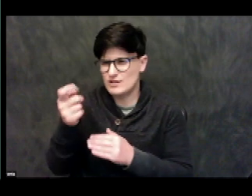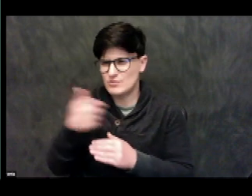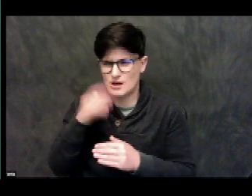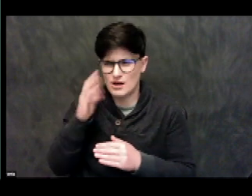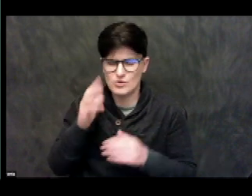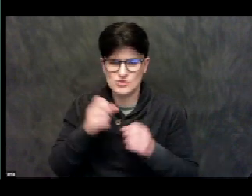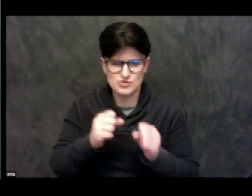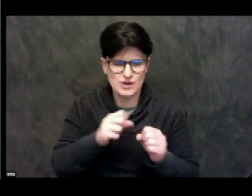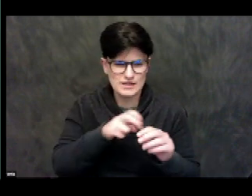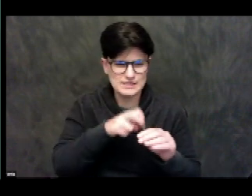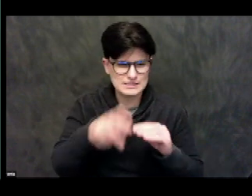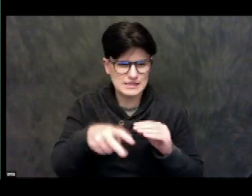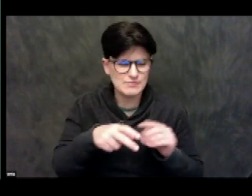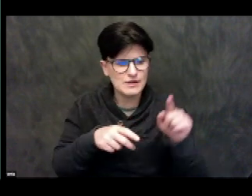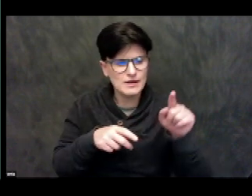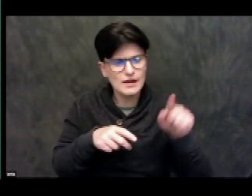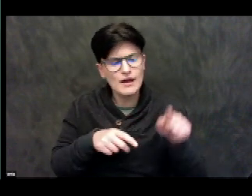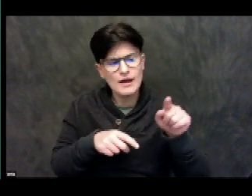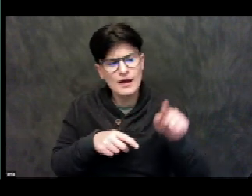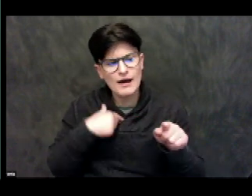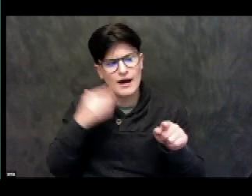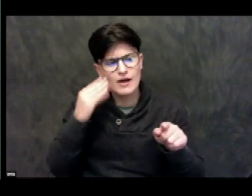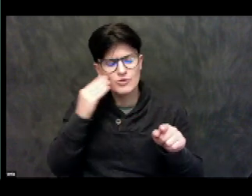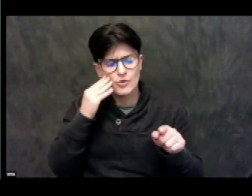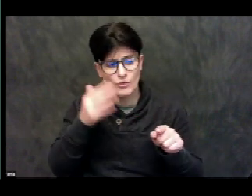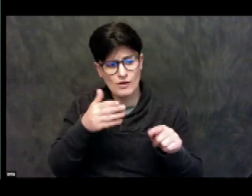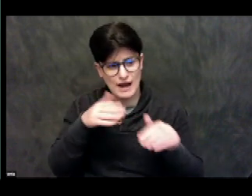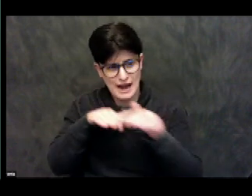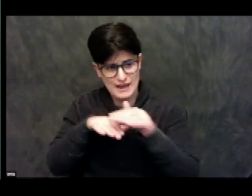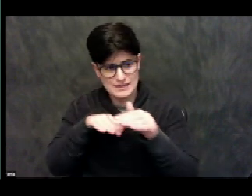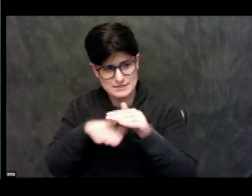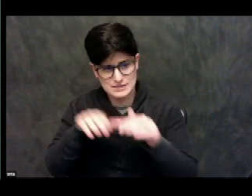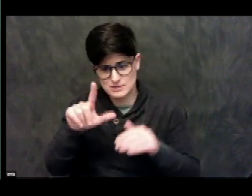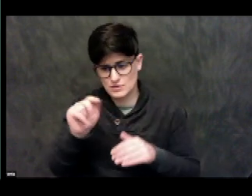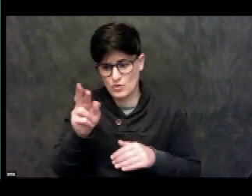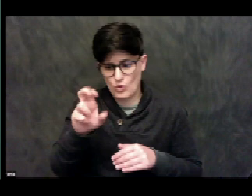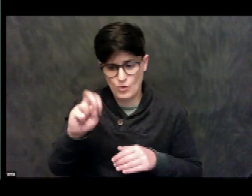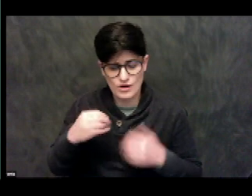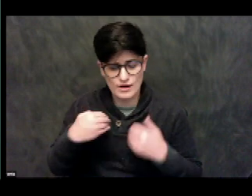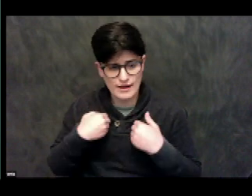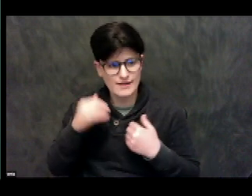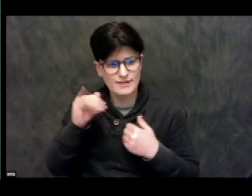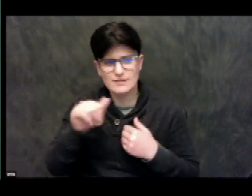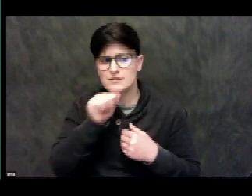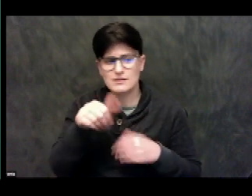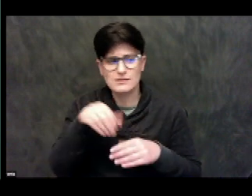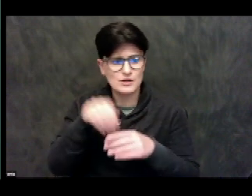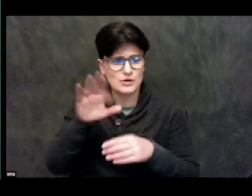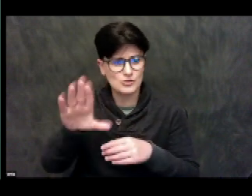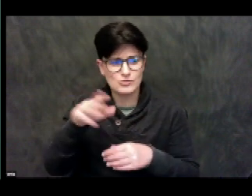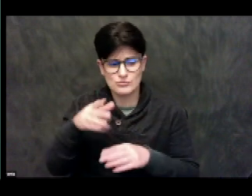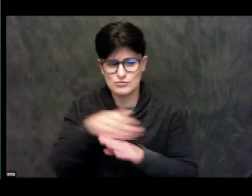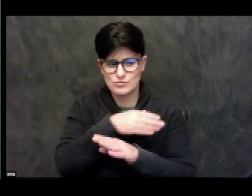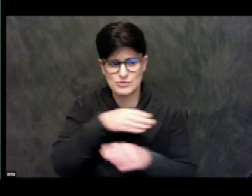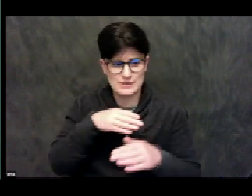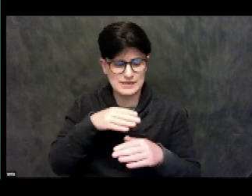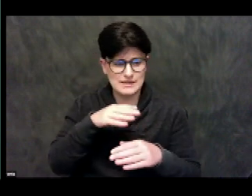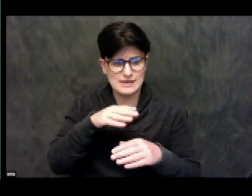but I know there was access that Lauren had that wasn't in her prenatal care setting. These are the types of conversations